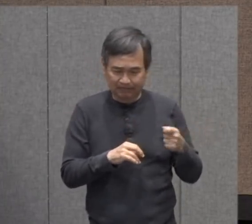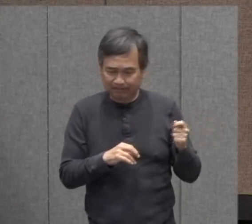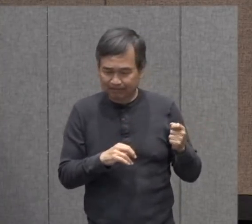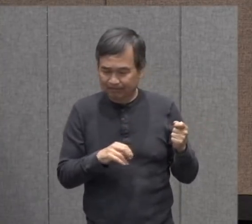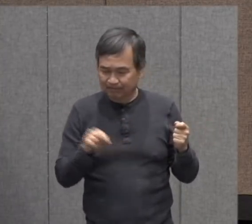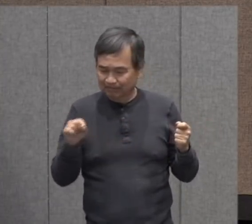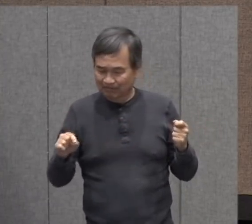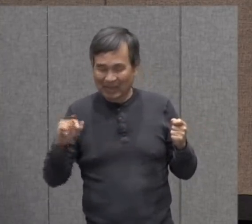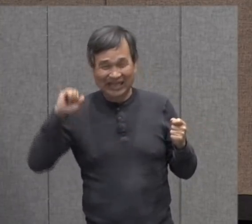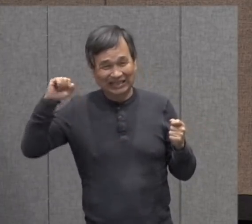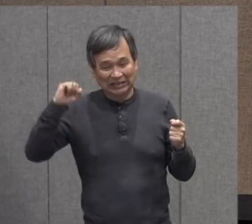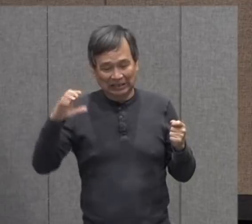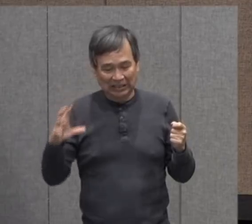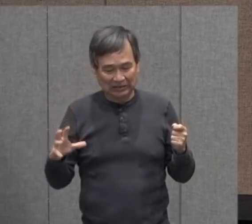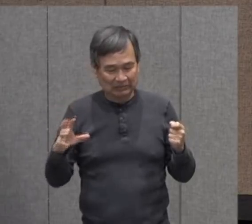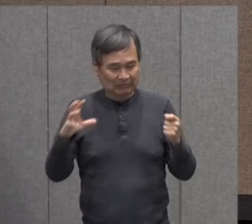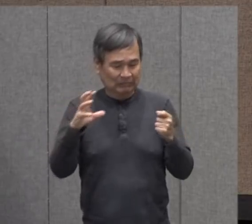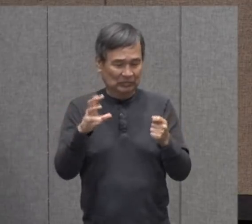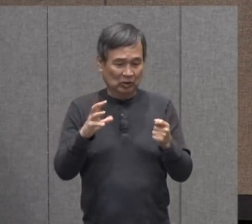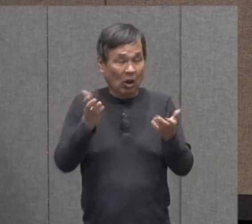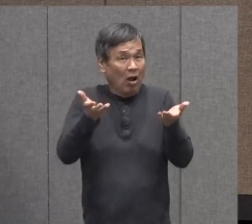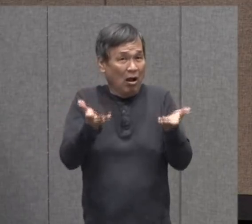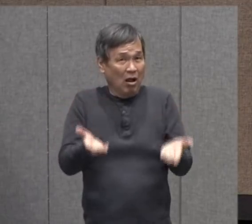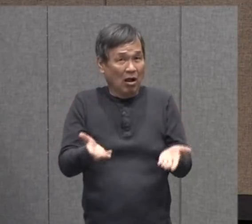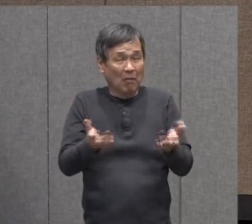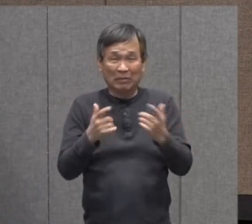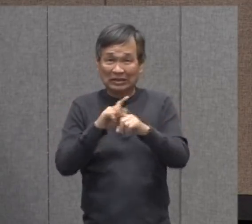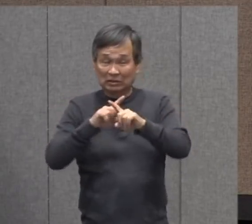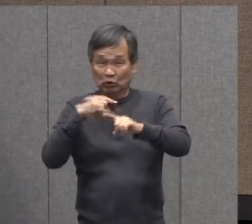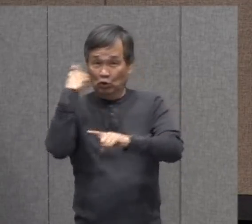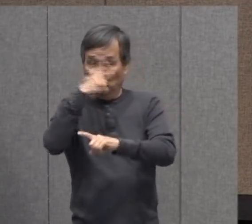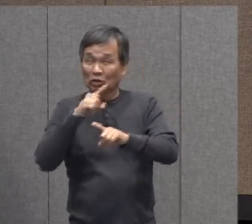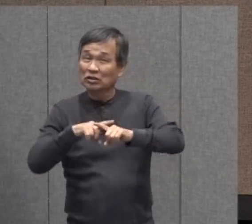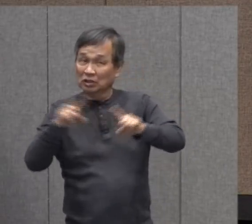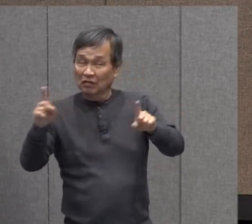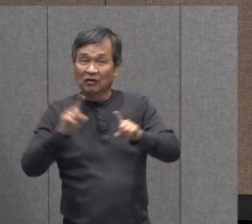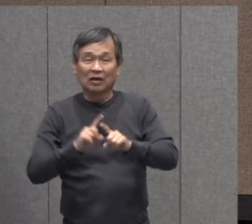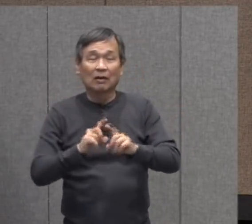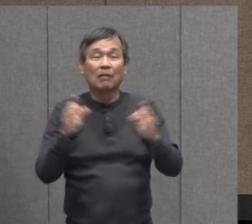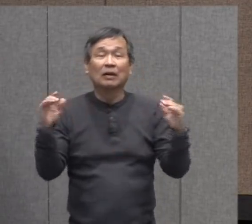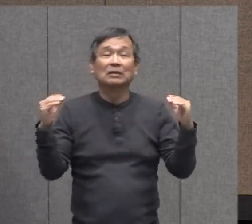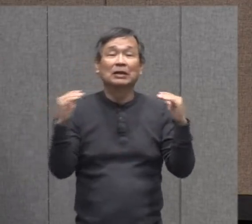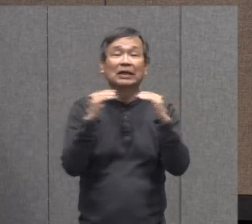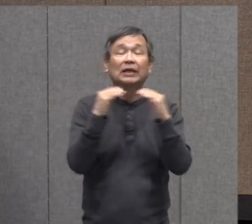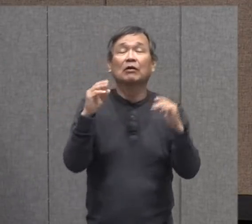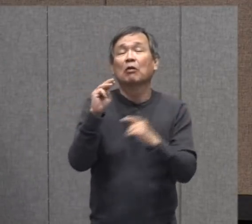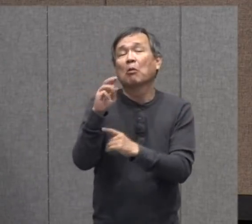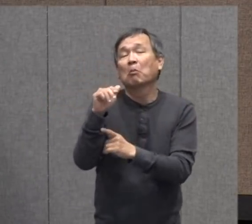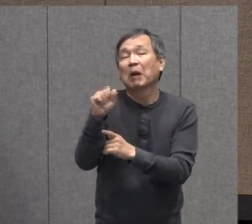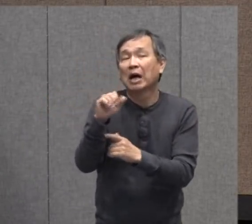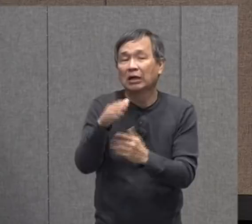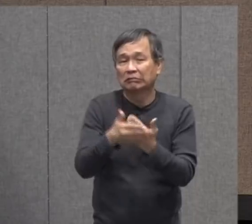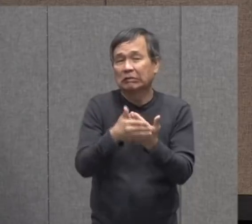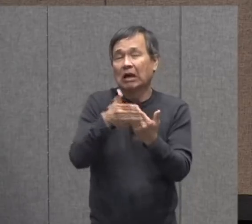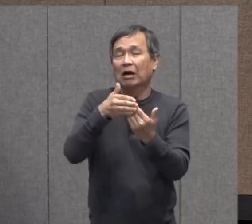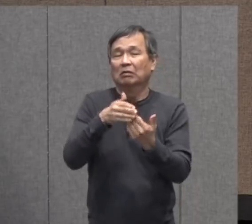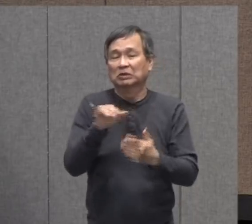these two maybe the closest in mass. So, they have similar mass, maybe not exactly the same amount of mass